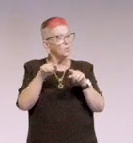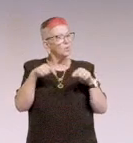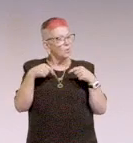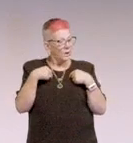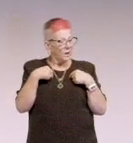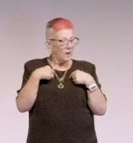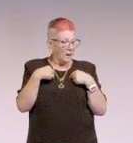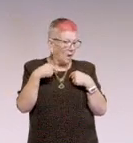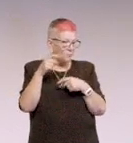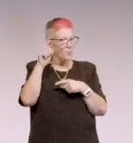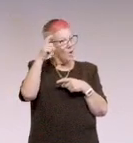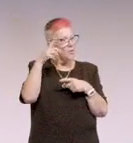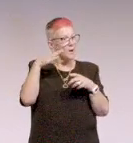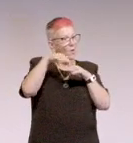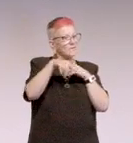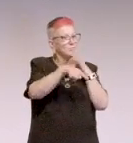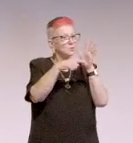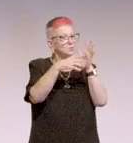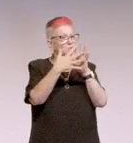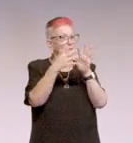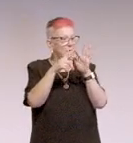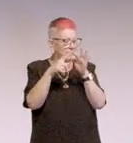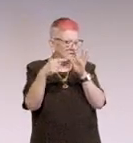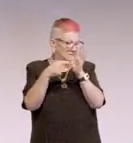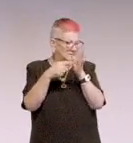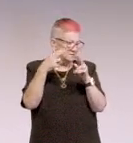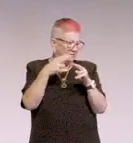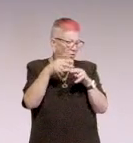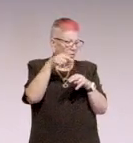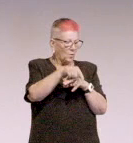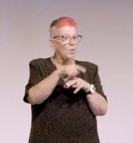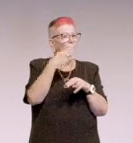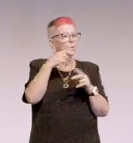this. When you can't come to a conference like this, because it is